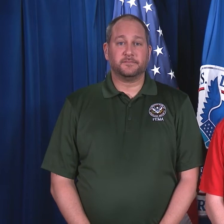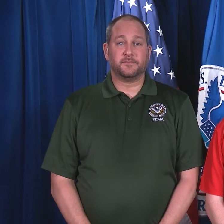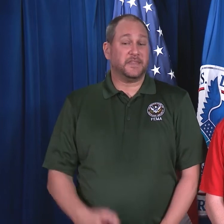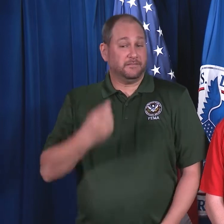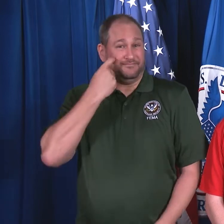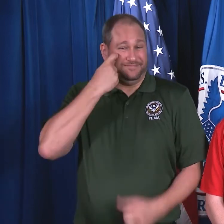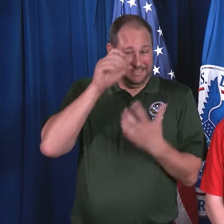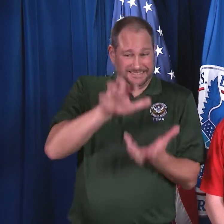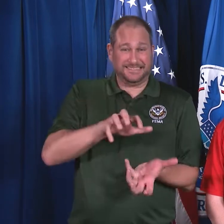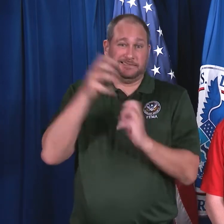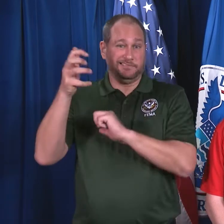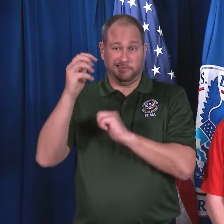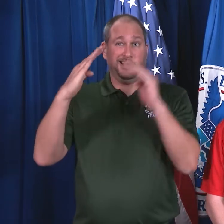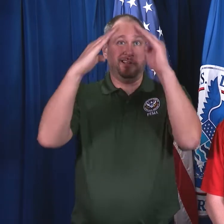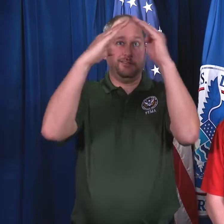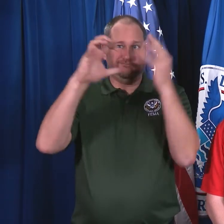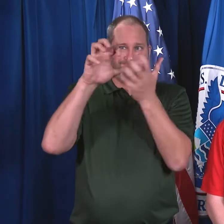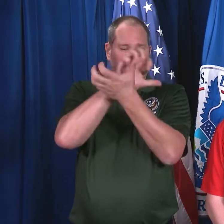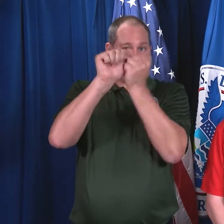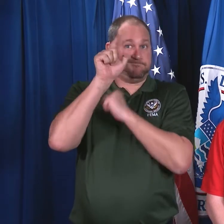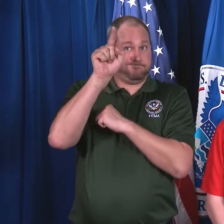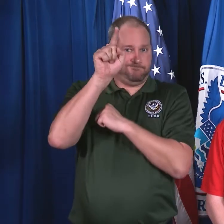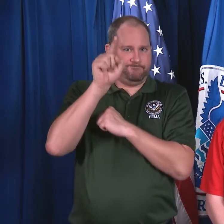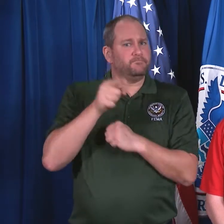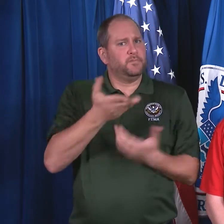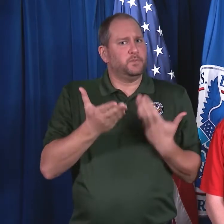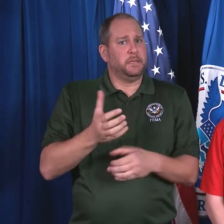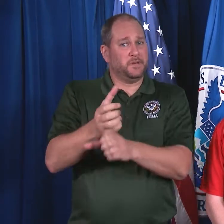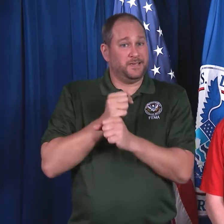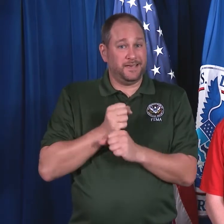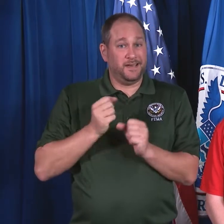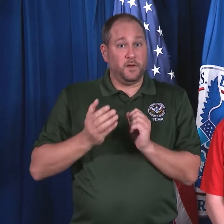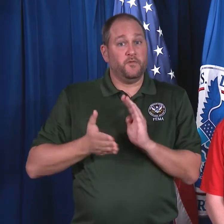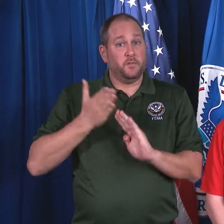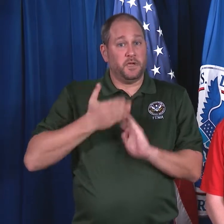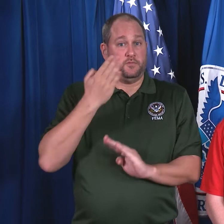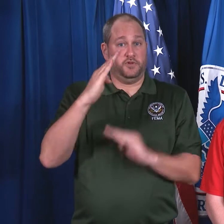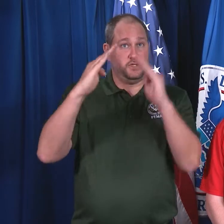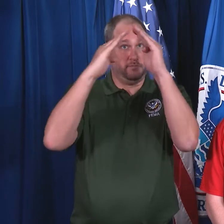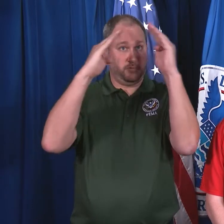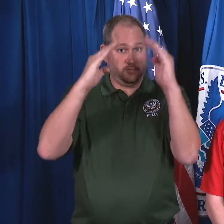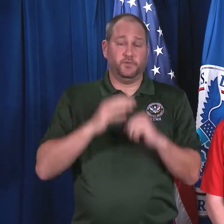If your home has suffered roof damage due to a disaster, you may be able to get help from Operation Blue Roof.